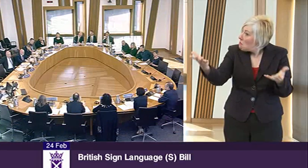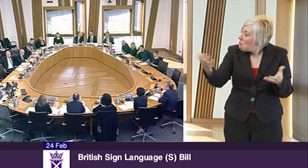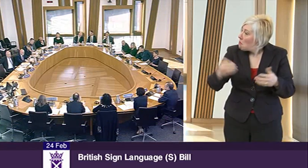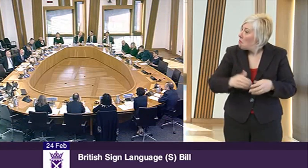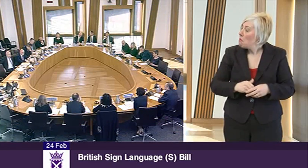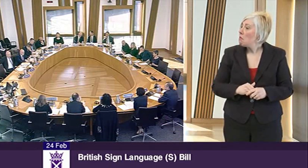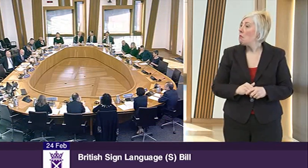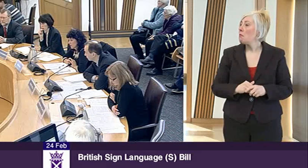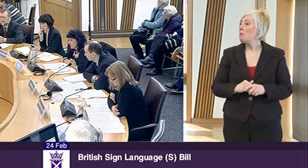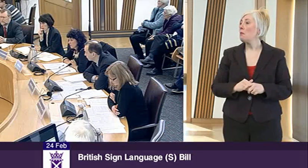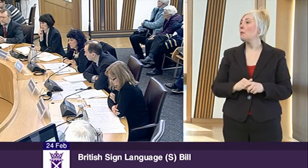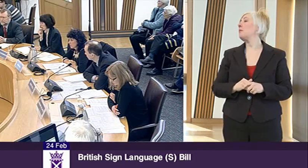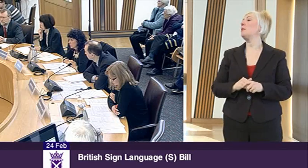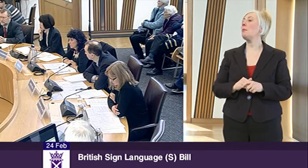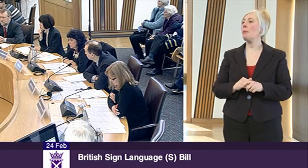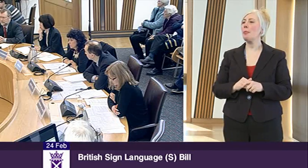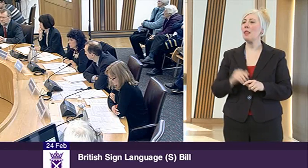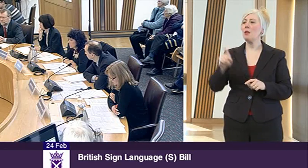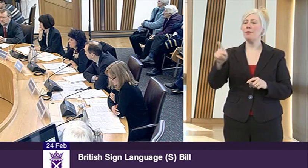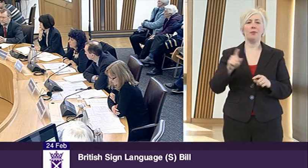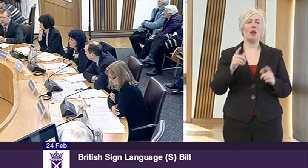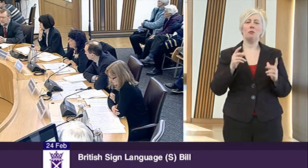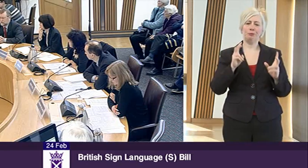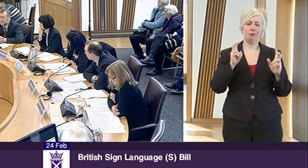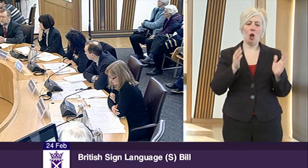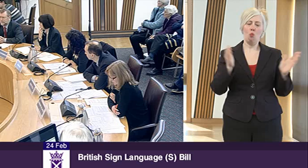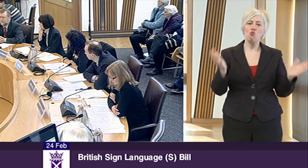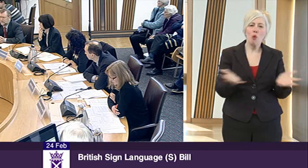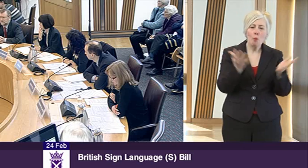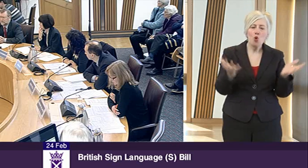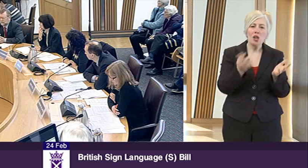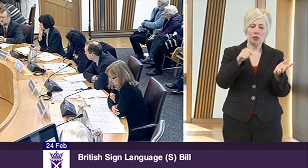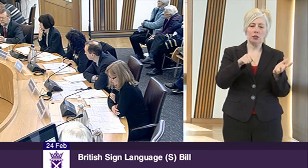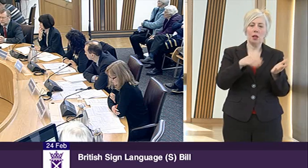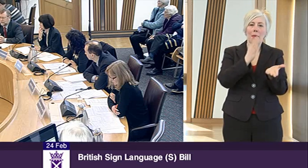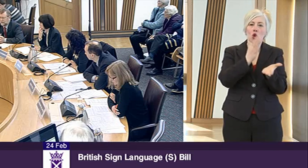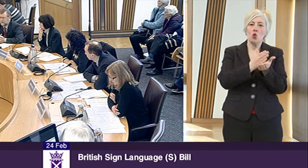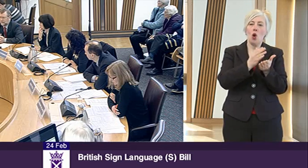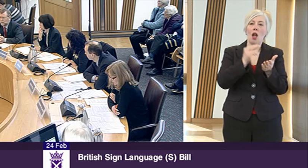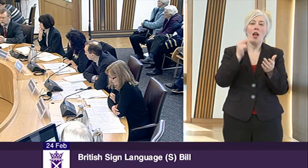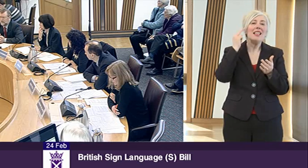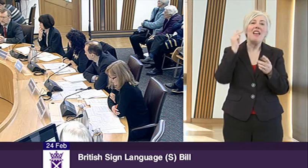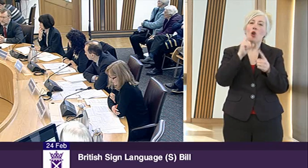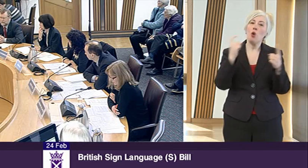Nigel Firth: I think that promotion means making sure that members of the local deaf